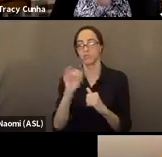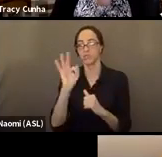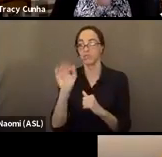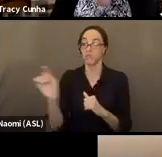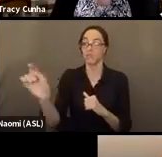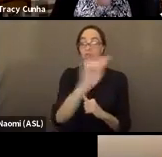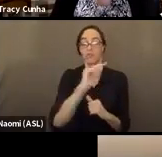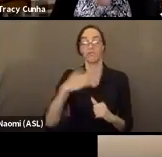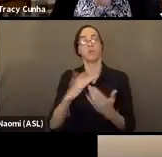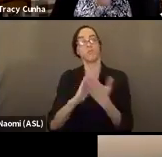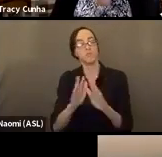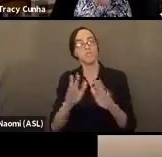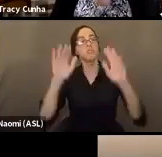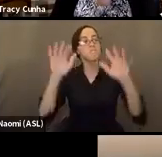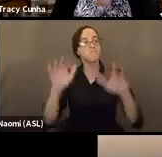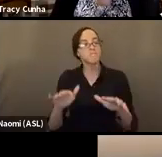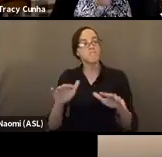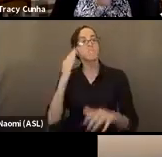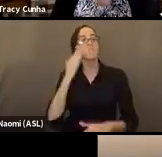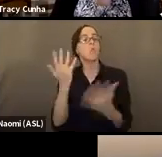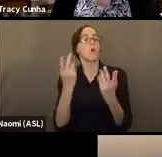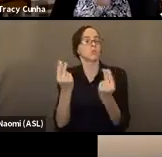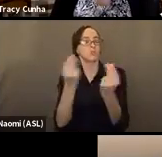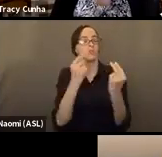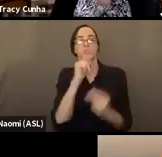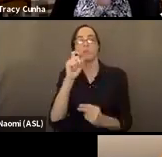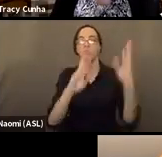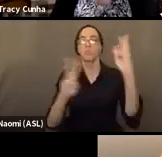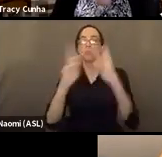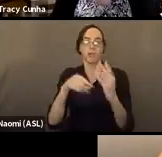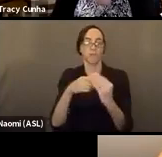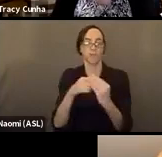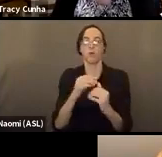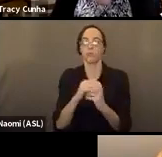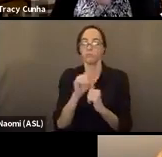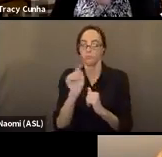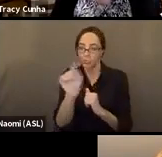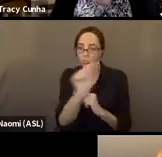if you live alone and your phone goes out um are you able to get a ride with your neighbor to get